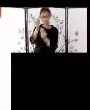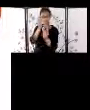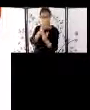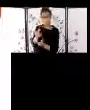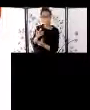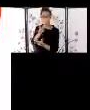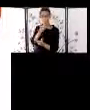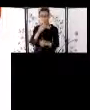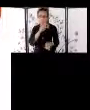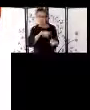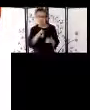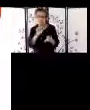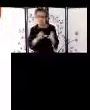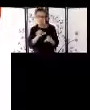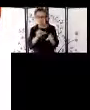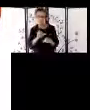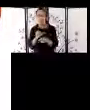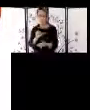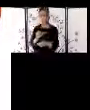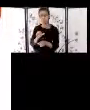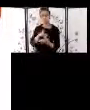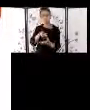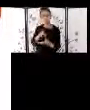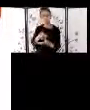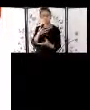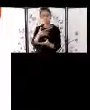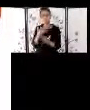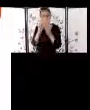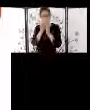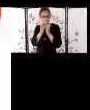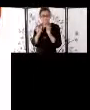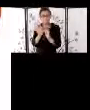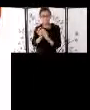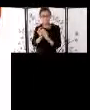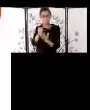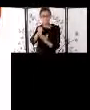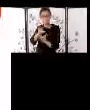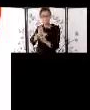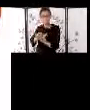to you. Remember that this introduction provides the most significant context for how they